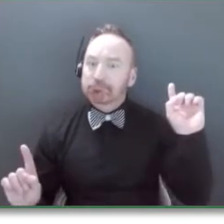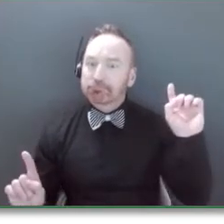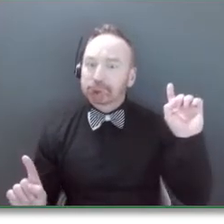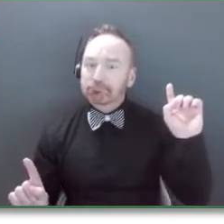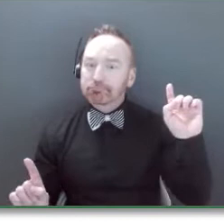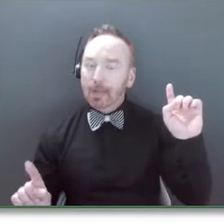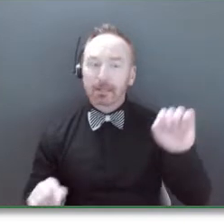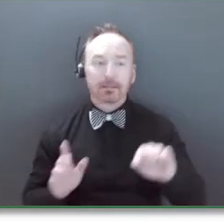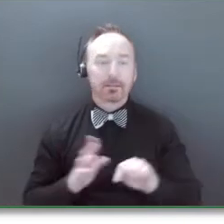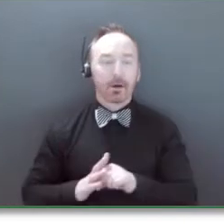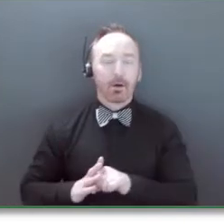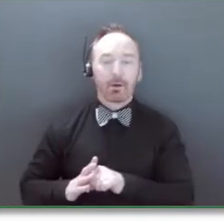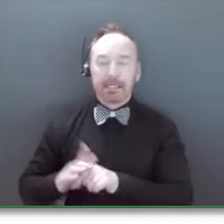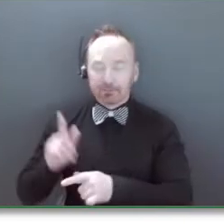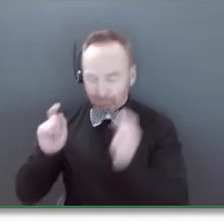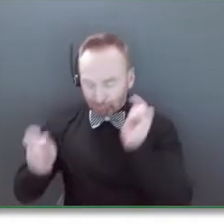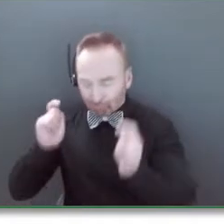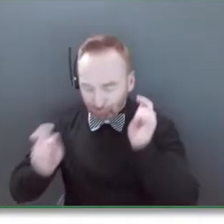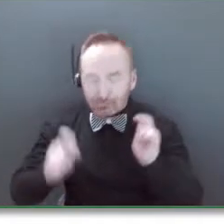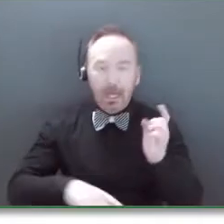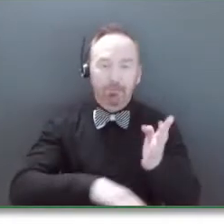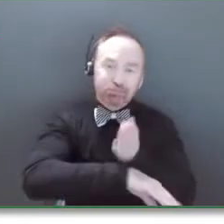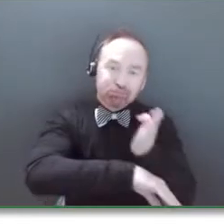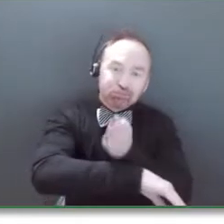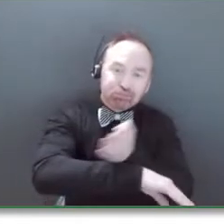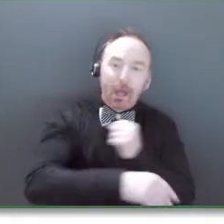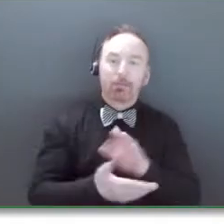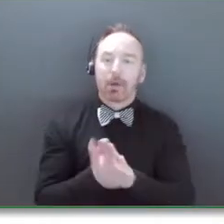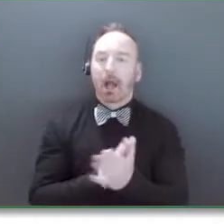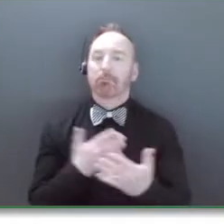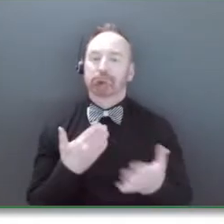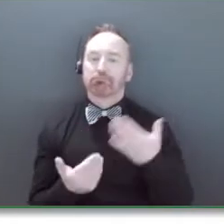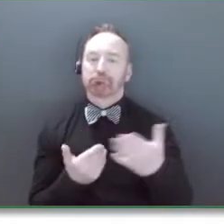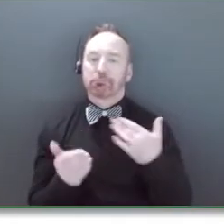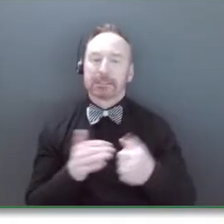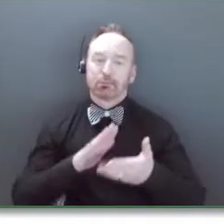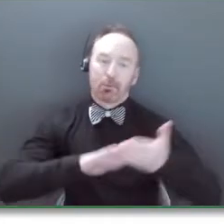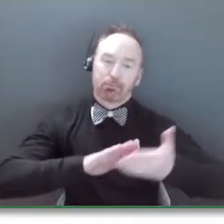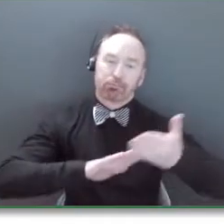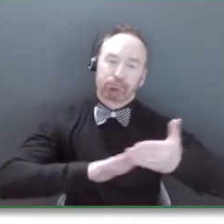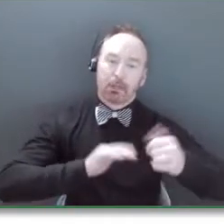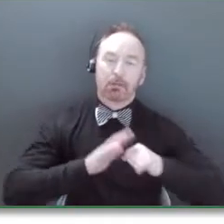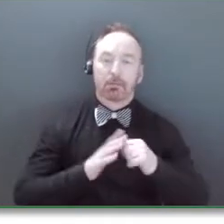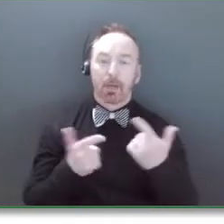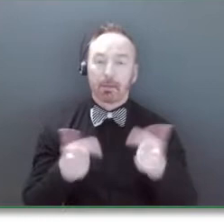to make it easier to operate etc. resulted actually next slide please.